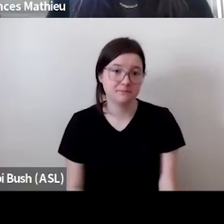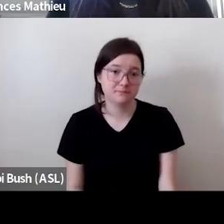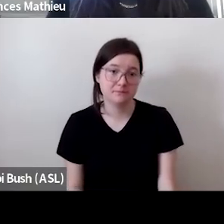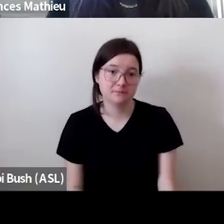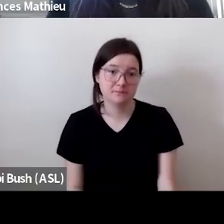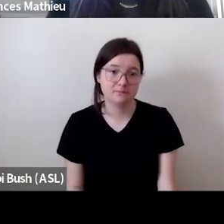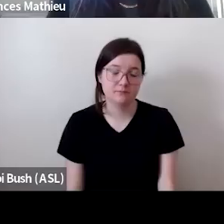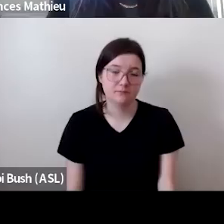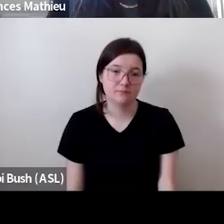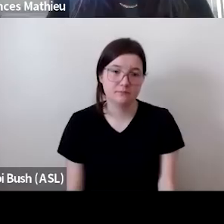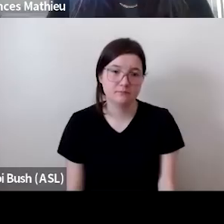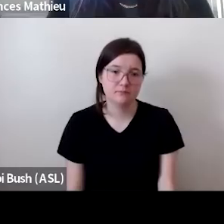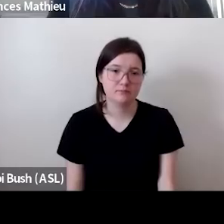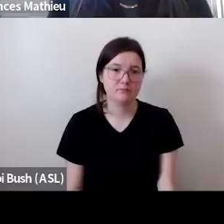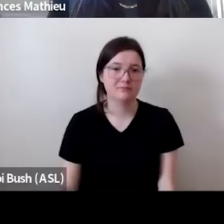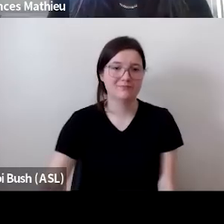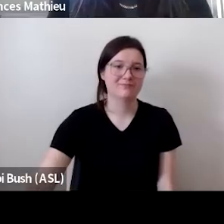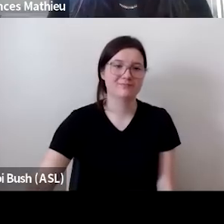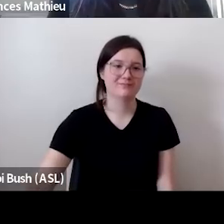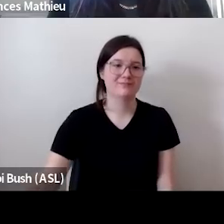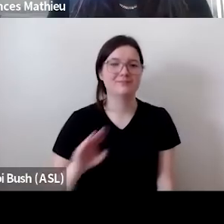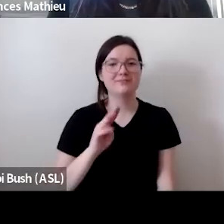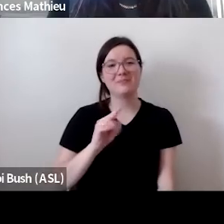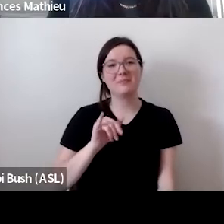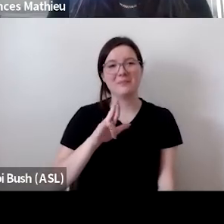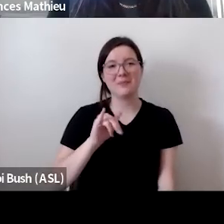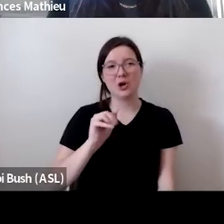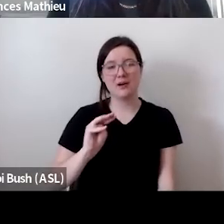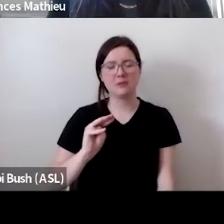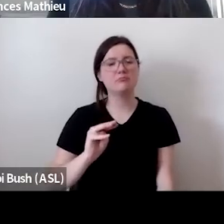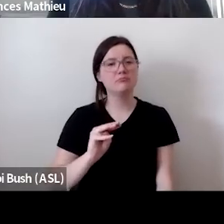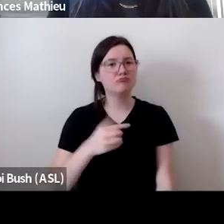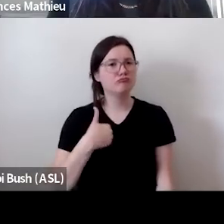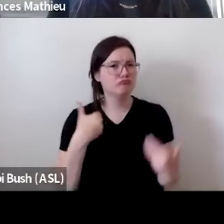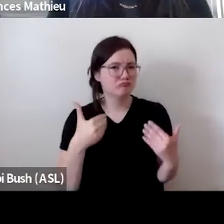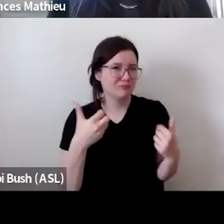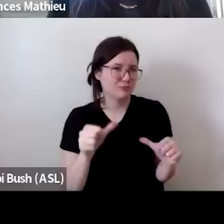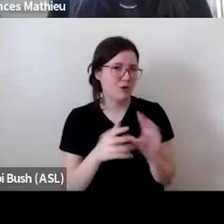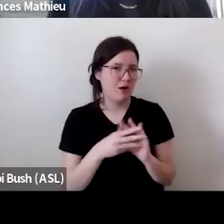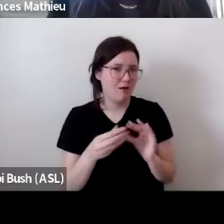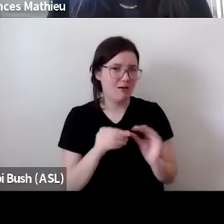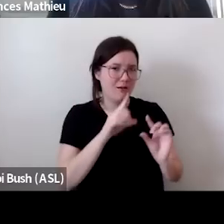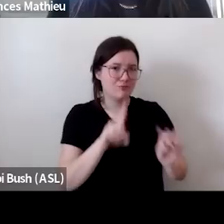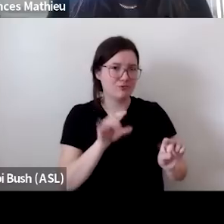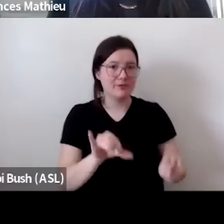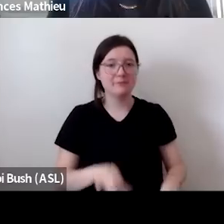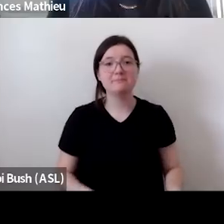I can at least attempt to speak about this a little bit. I think that one of the themes